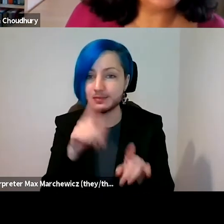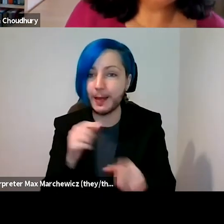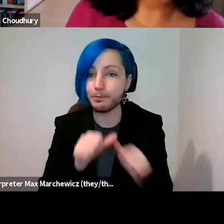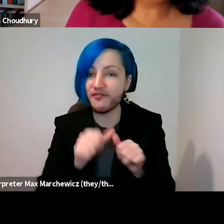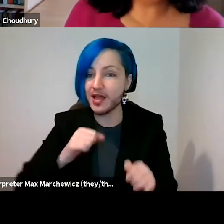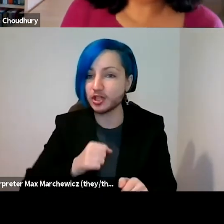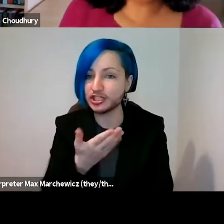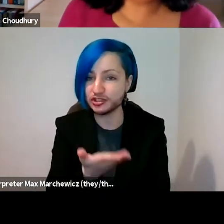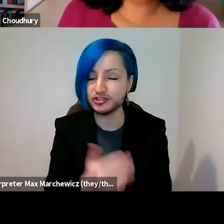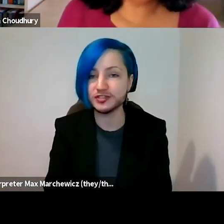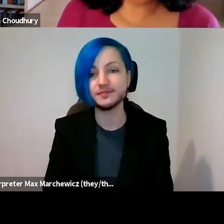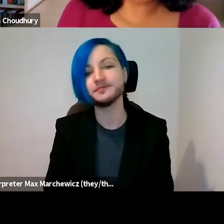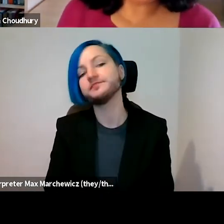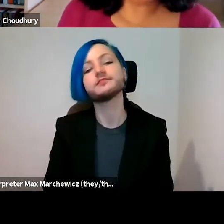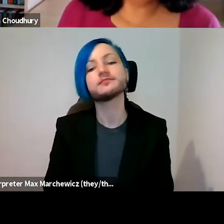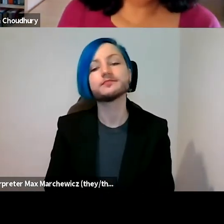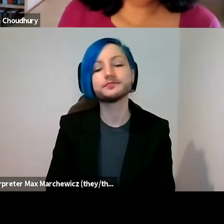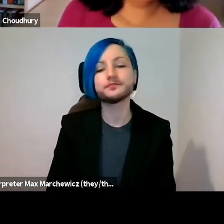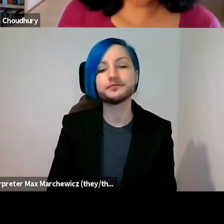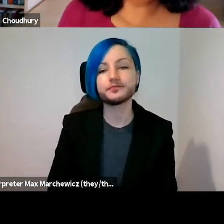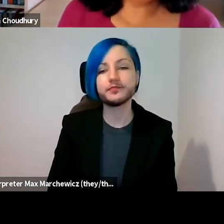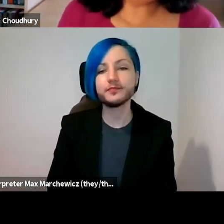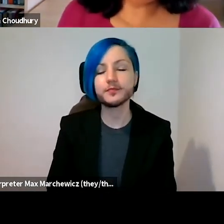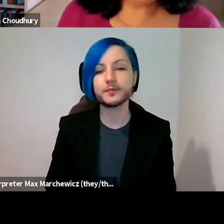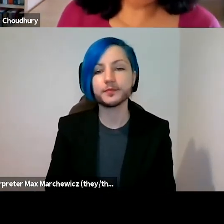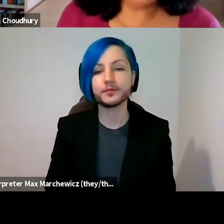that comes from his audience, and one of them is